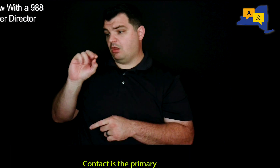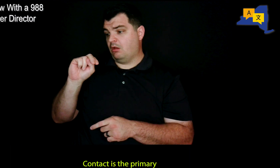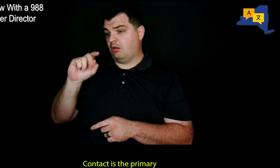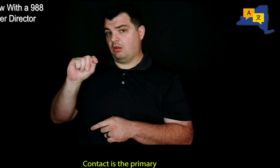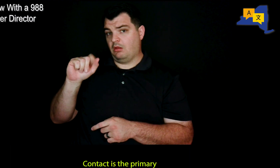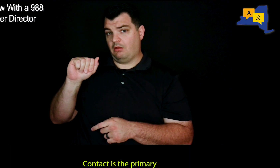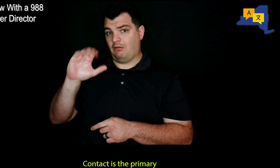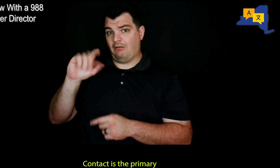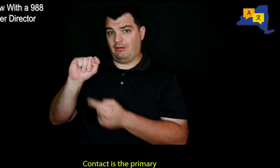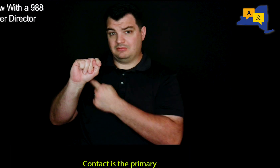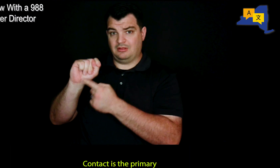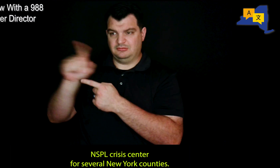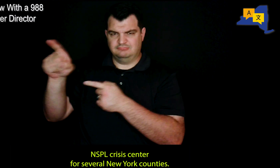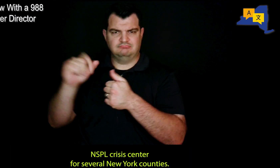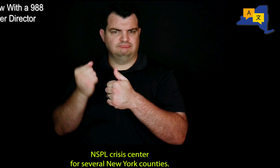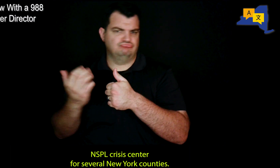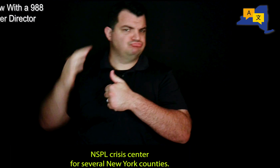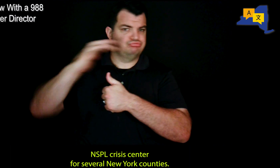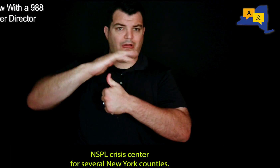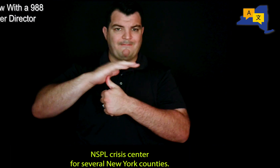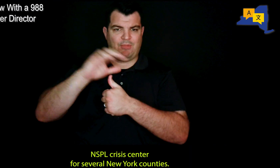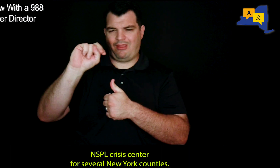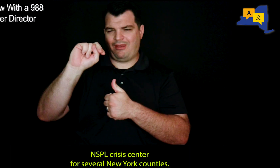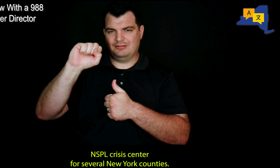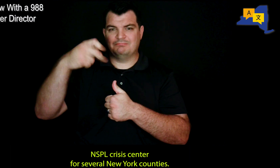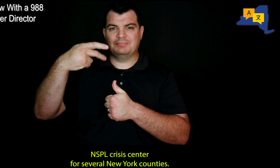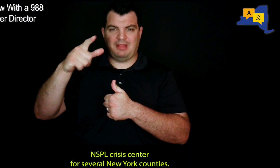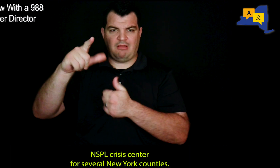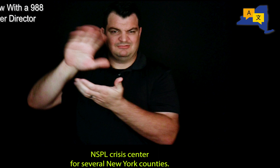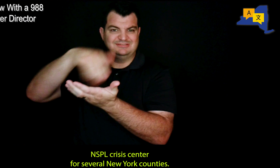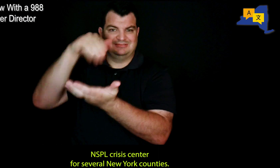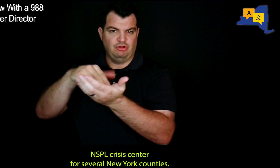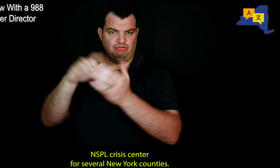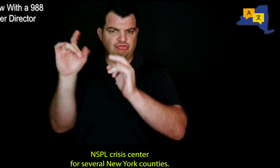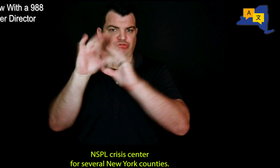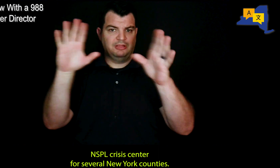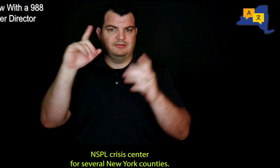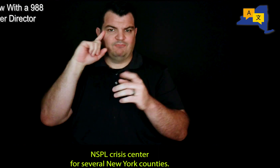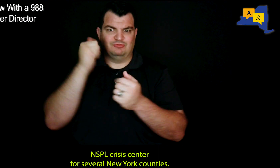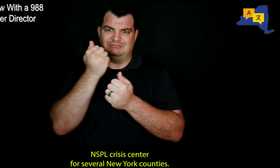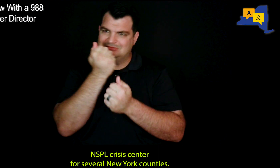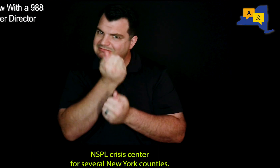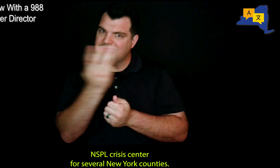Contact is the primary NSPL crisis center for several New York counties.